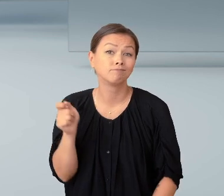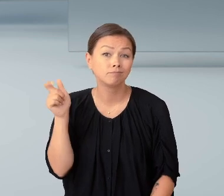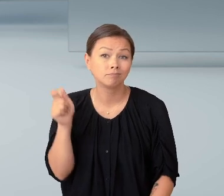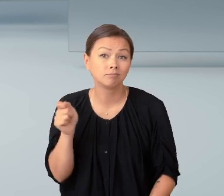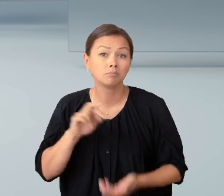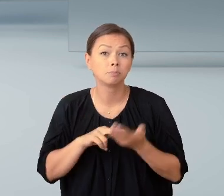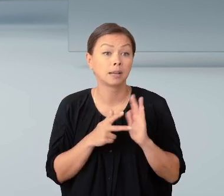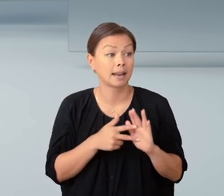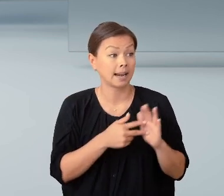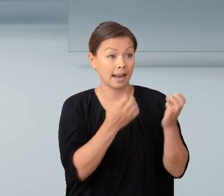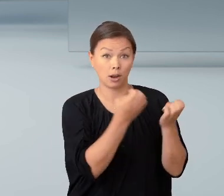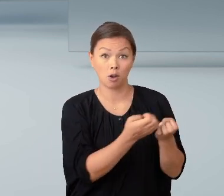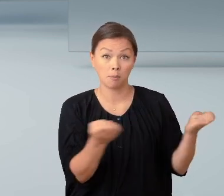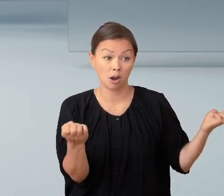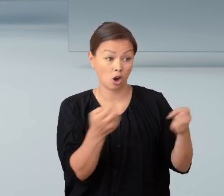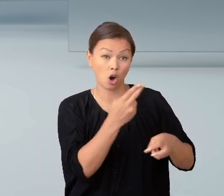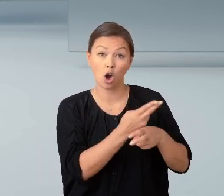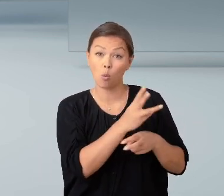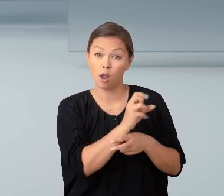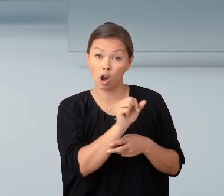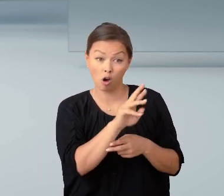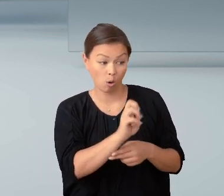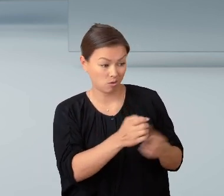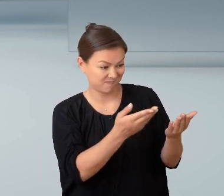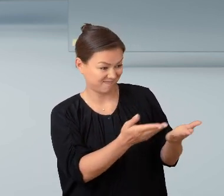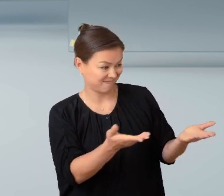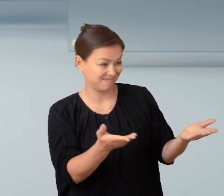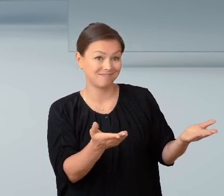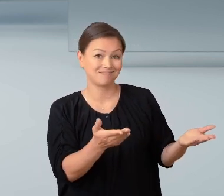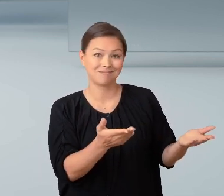maintenance, upgrade, and replacement costs associated with running